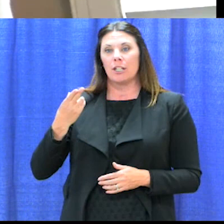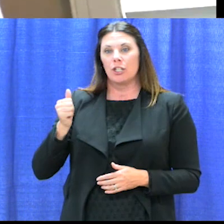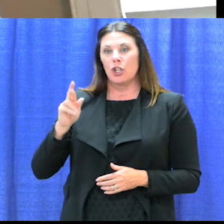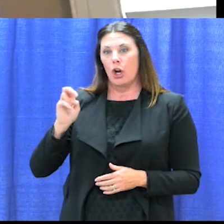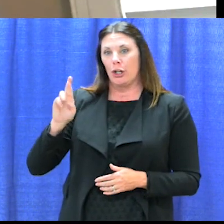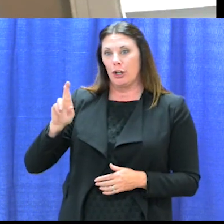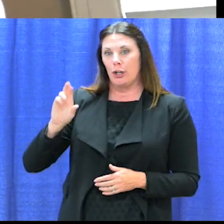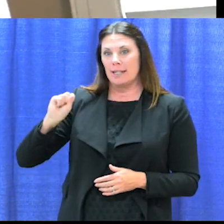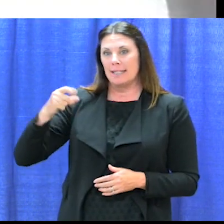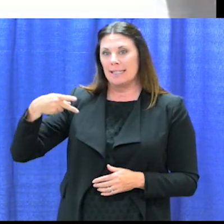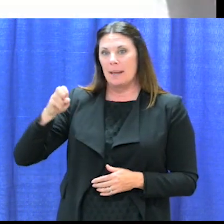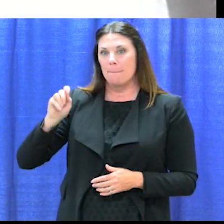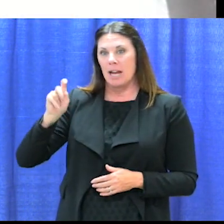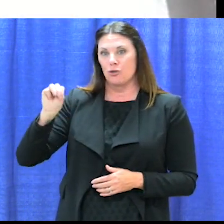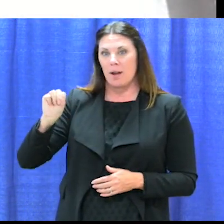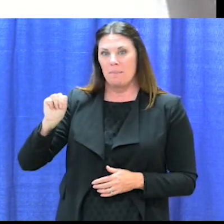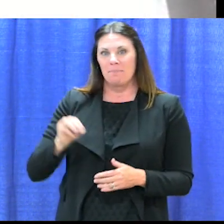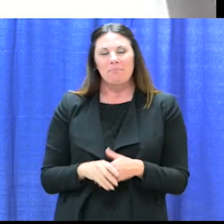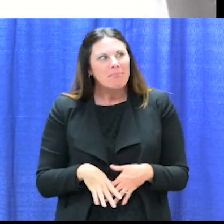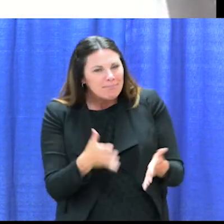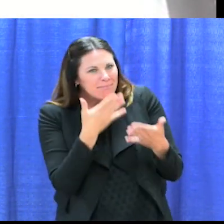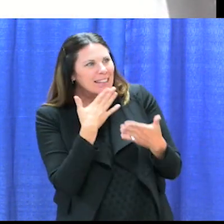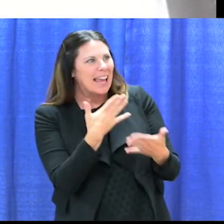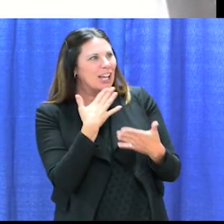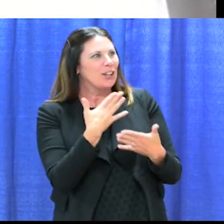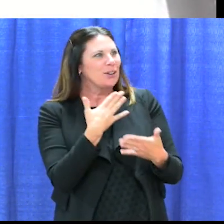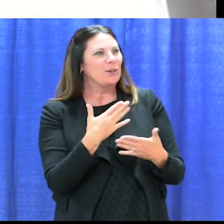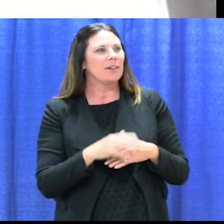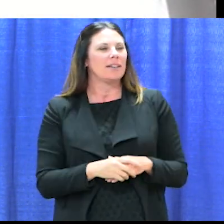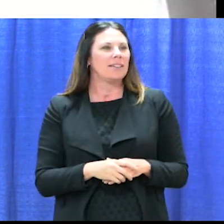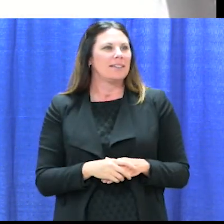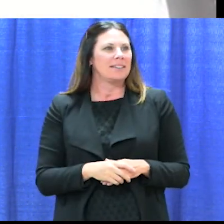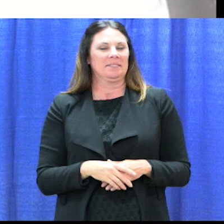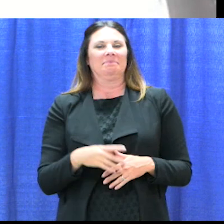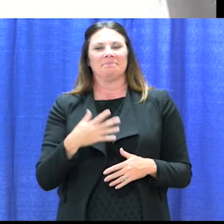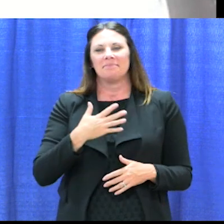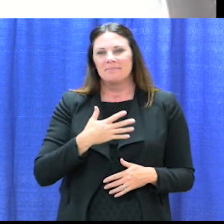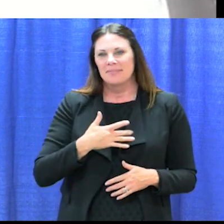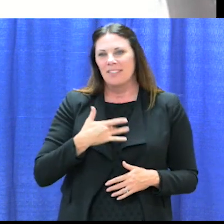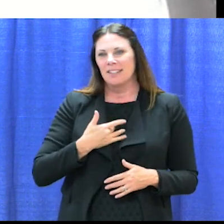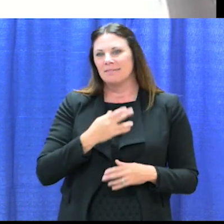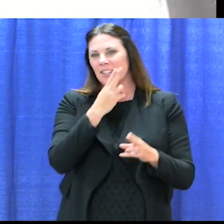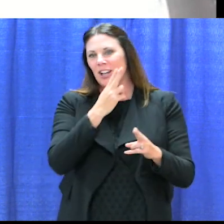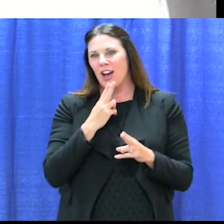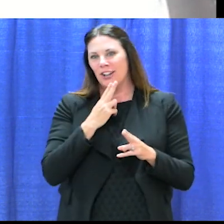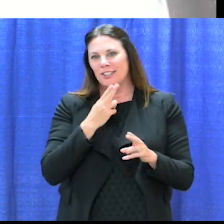[Keri Askew Bailey speaking] Yes well thank you for allowing me to participate today in the task force.